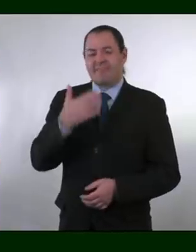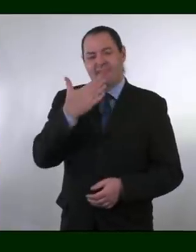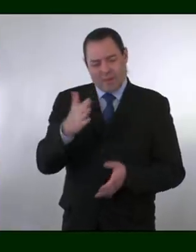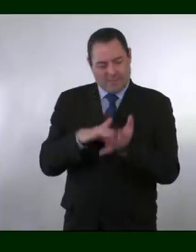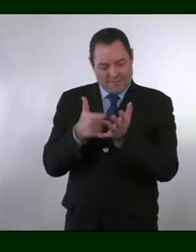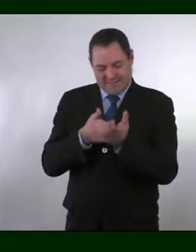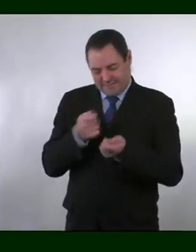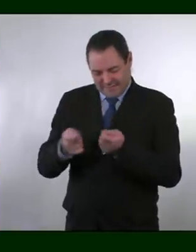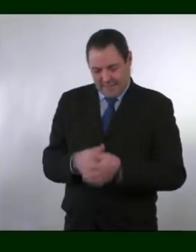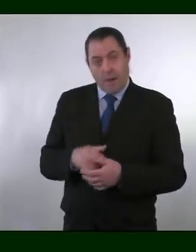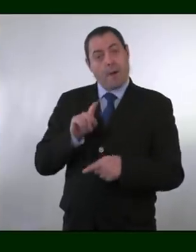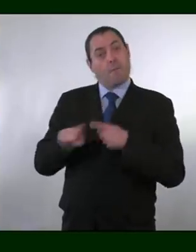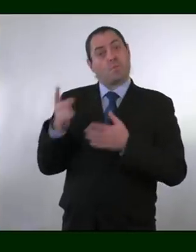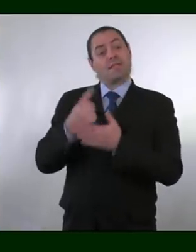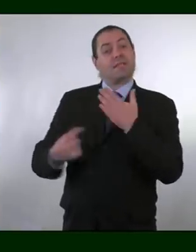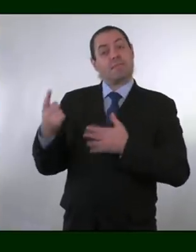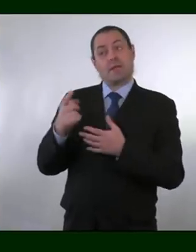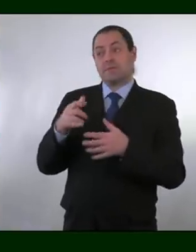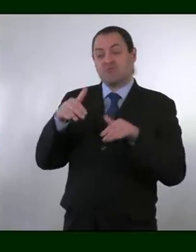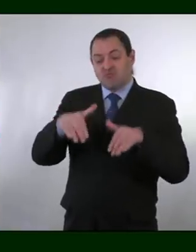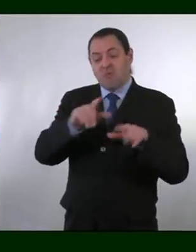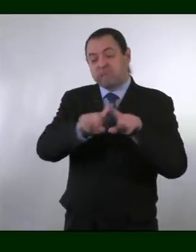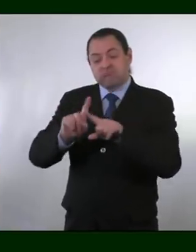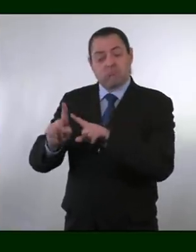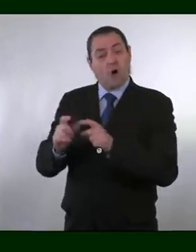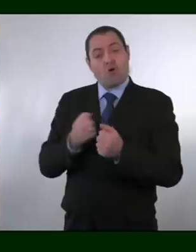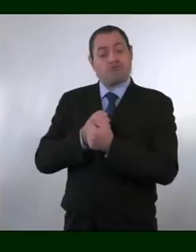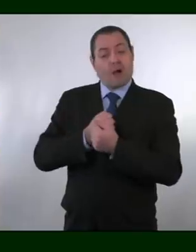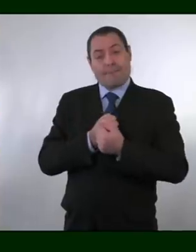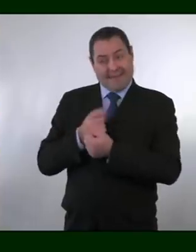retailers in Rugby are currently closed due to covid restrictions. While they appreciate